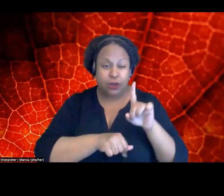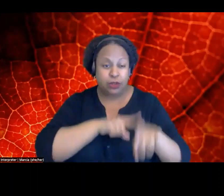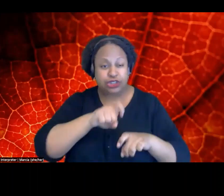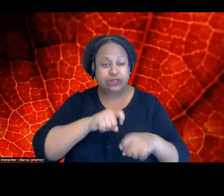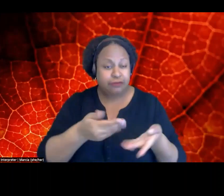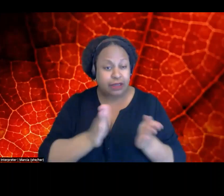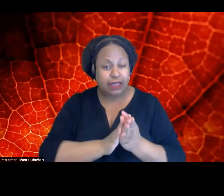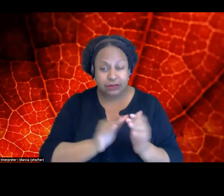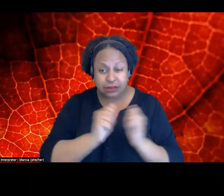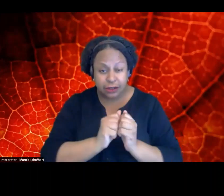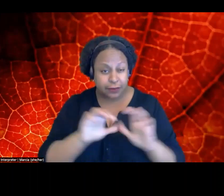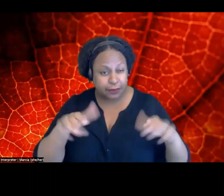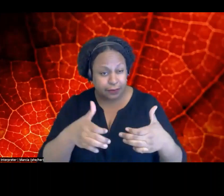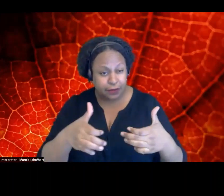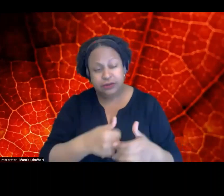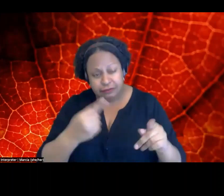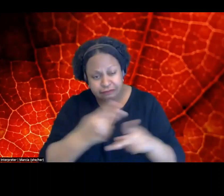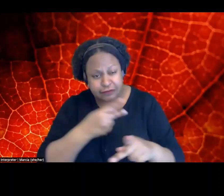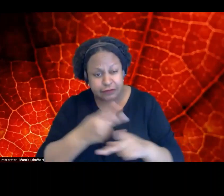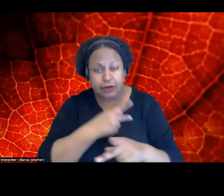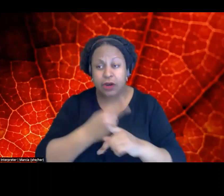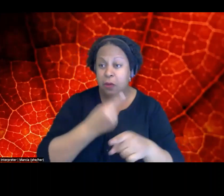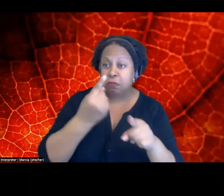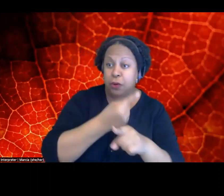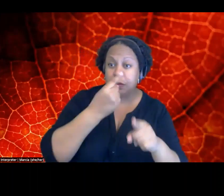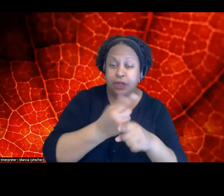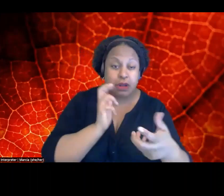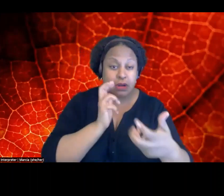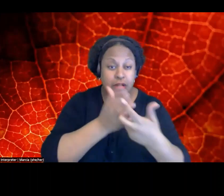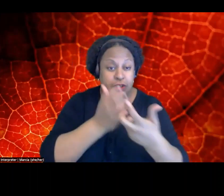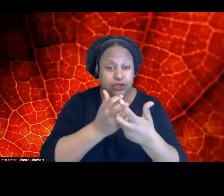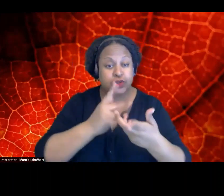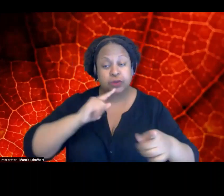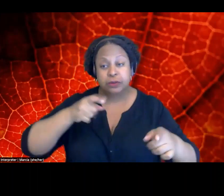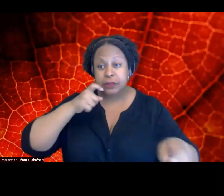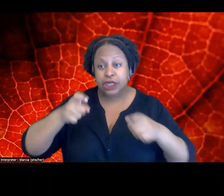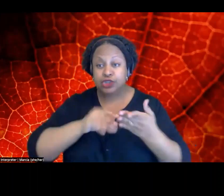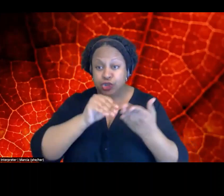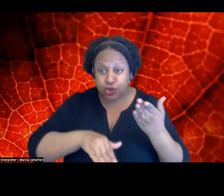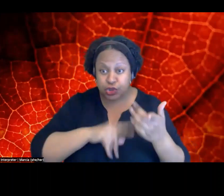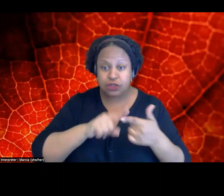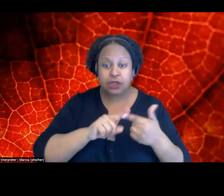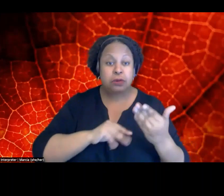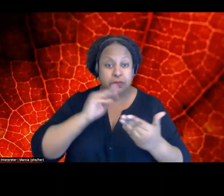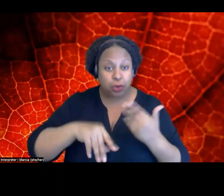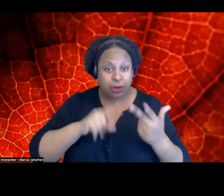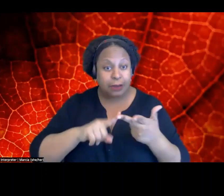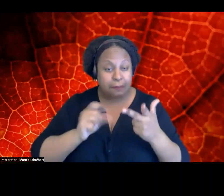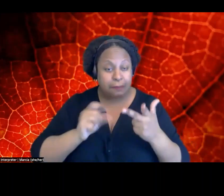determining appropriate accommodations to manage student program and practicum site expectations.